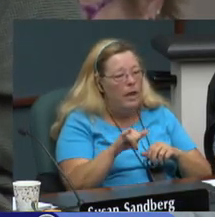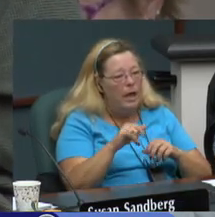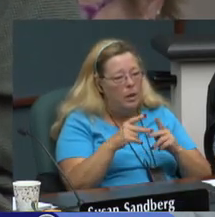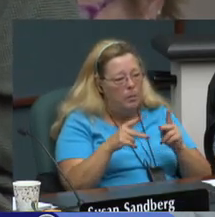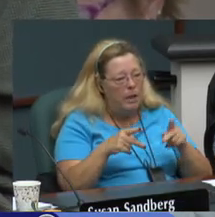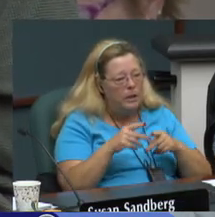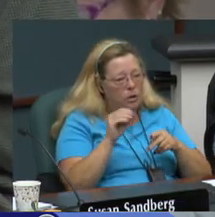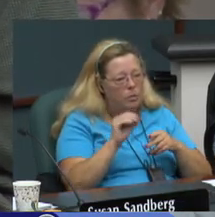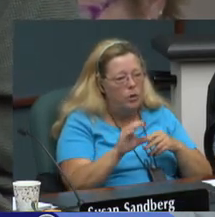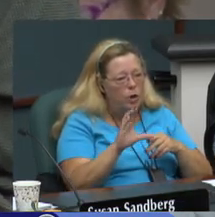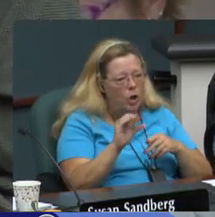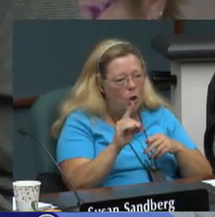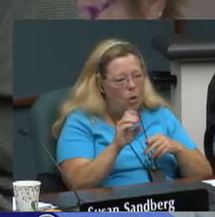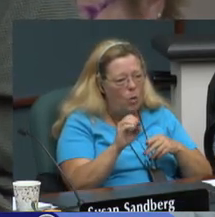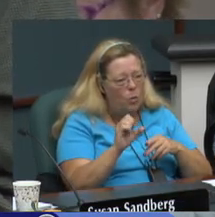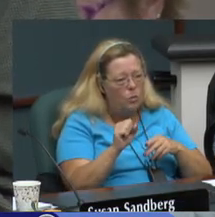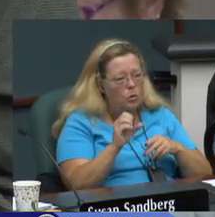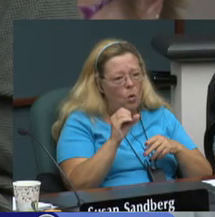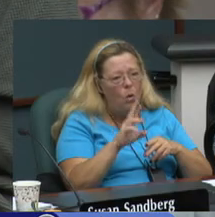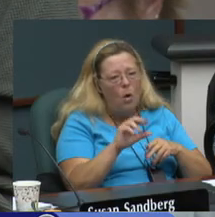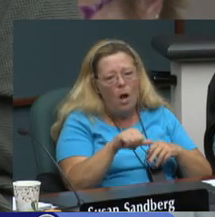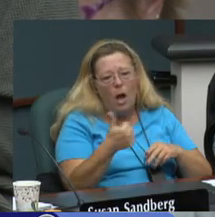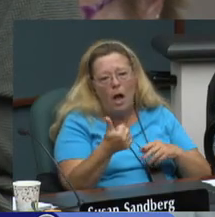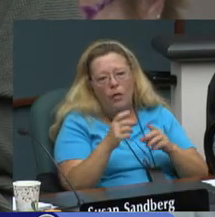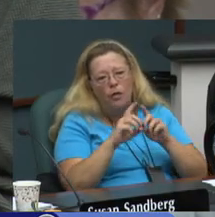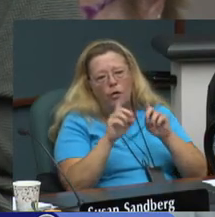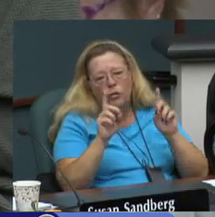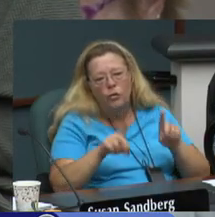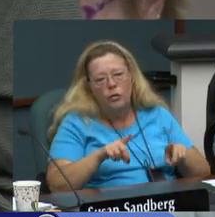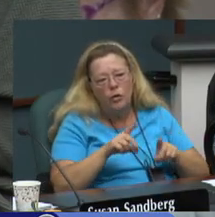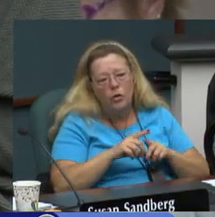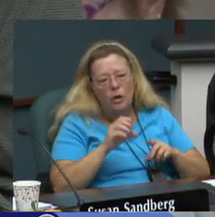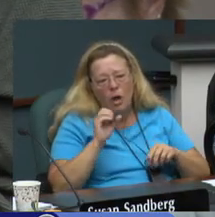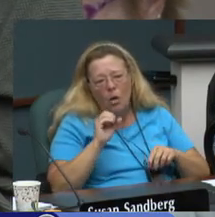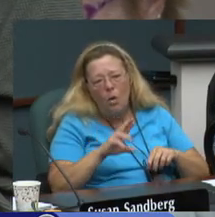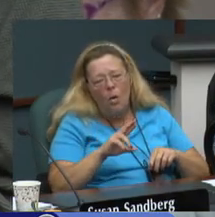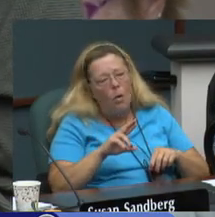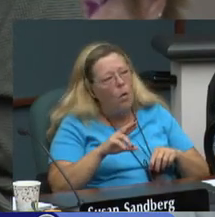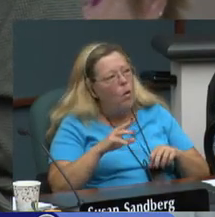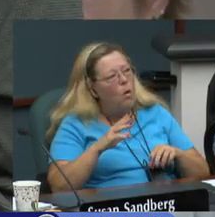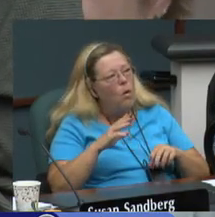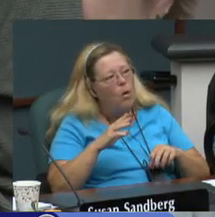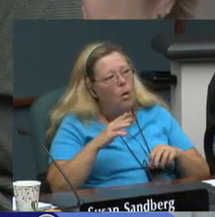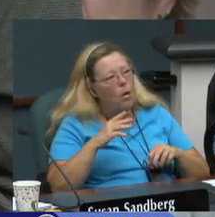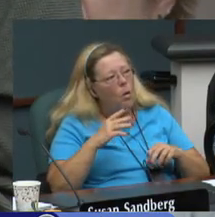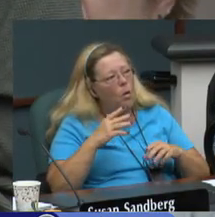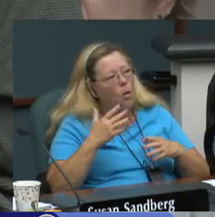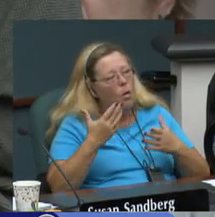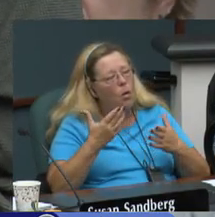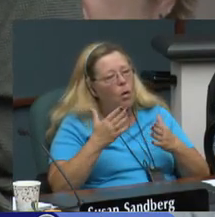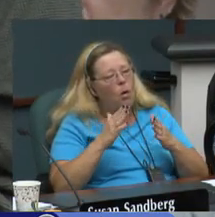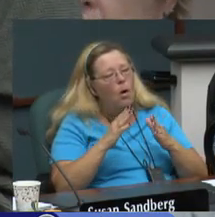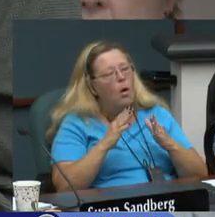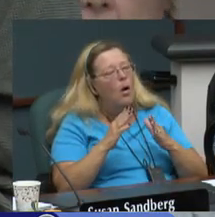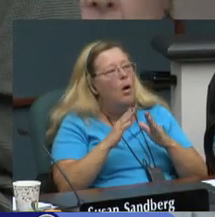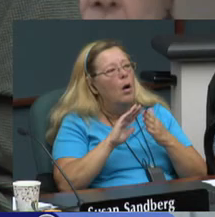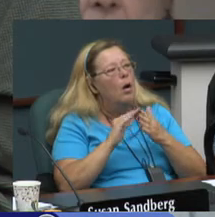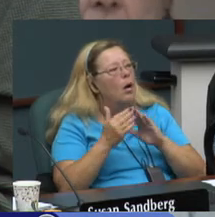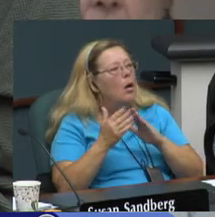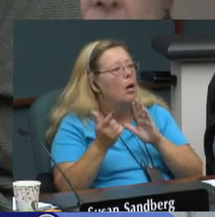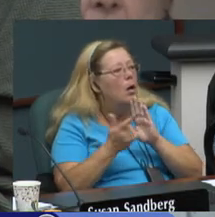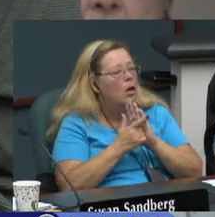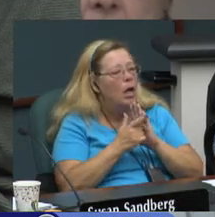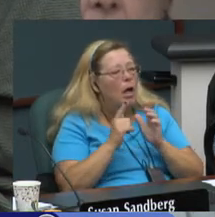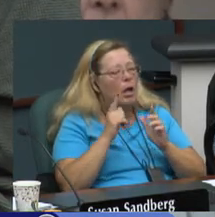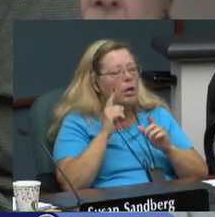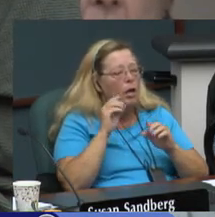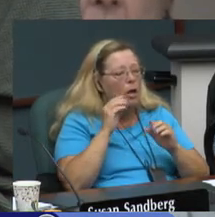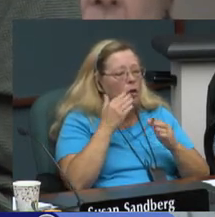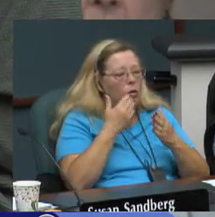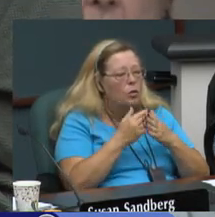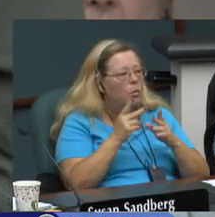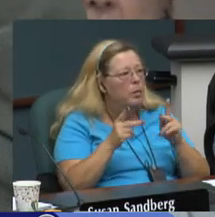some other document or ordinance that would be a good place for that that's my